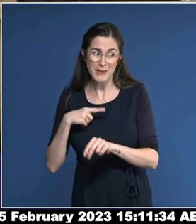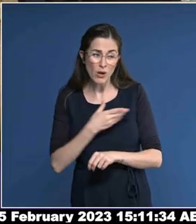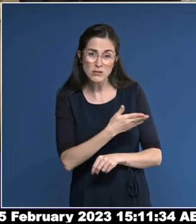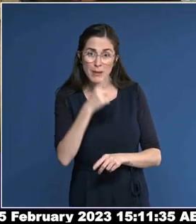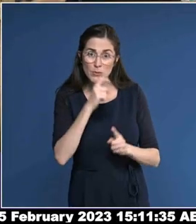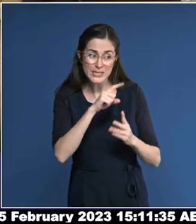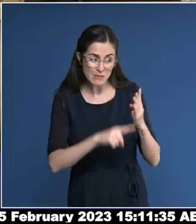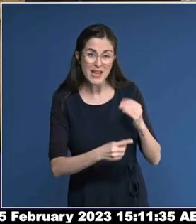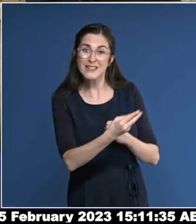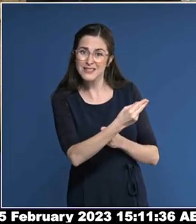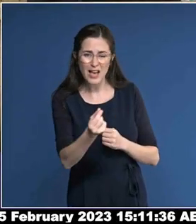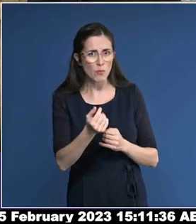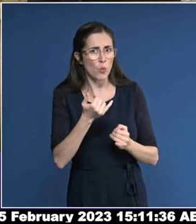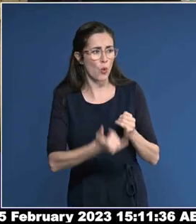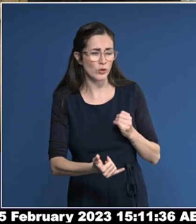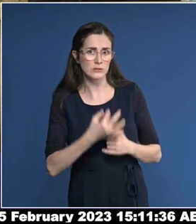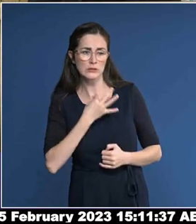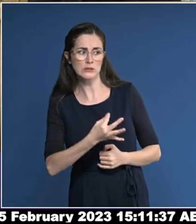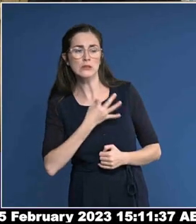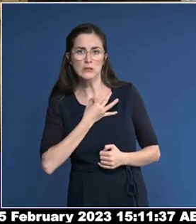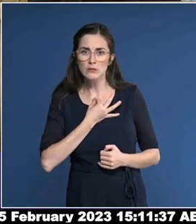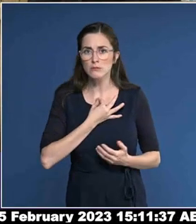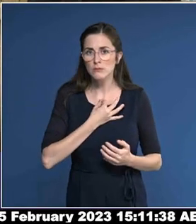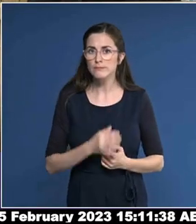COMMISSIONER McEWIN: Thank you. One more question.